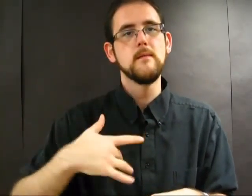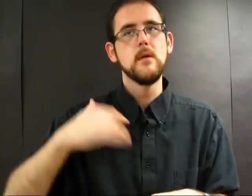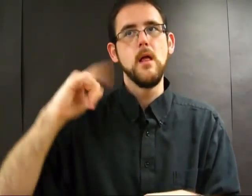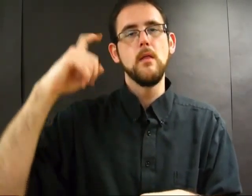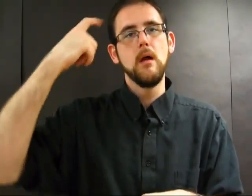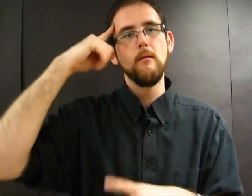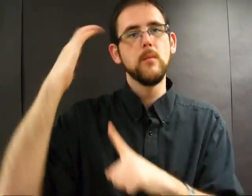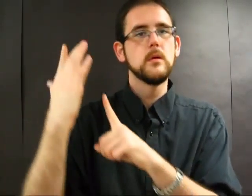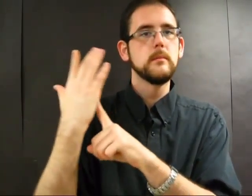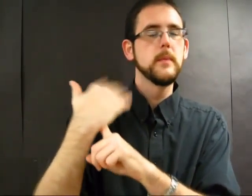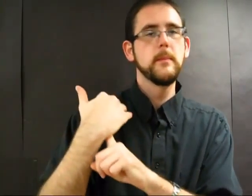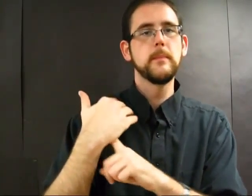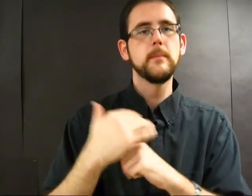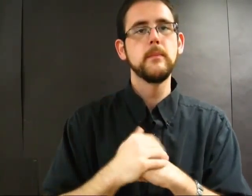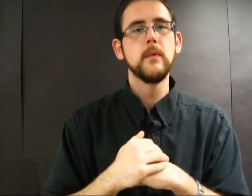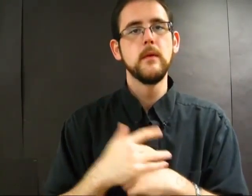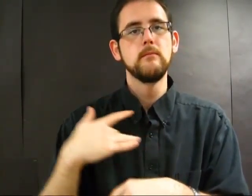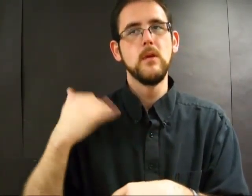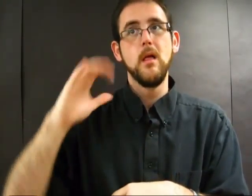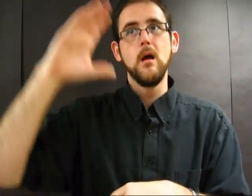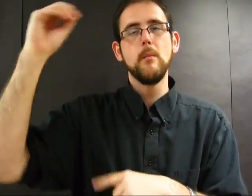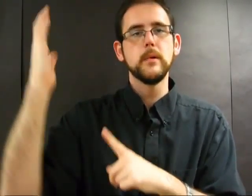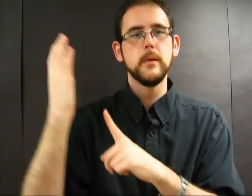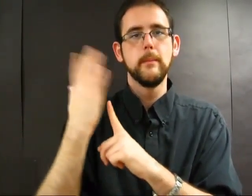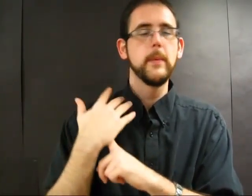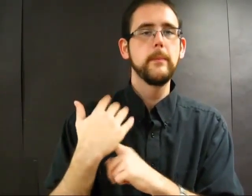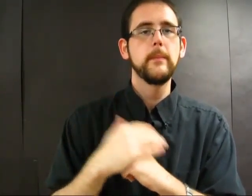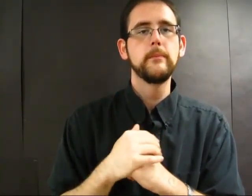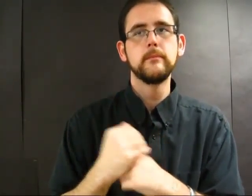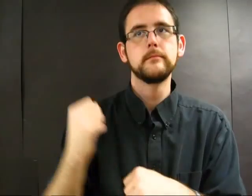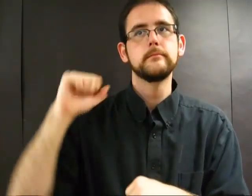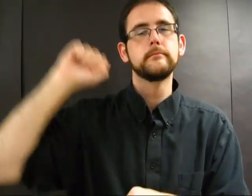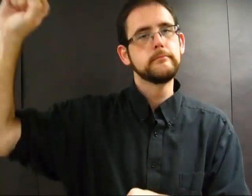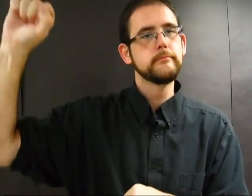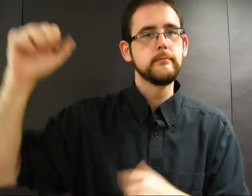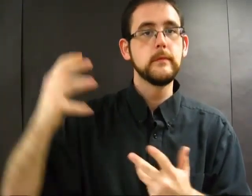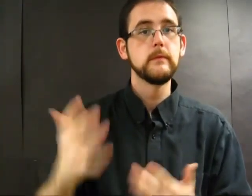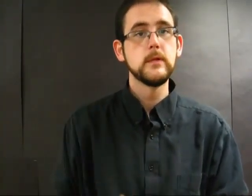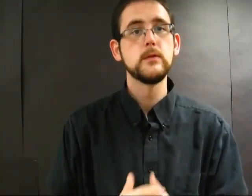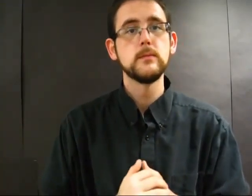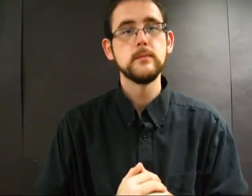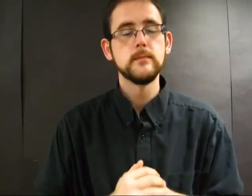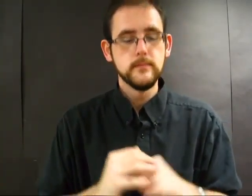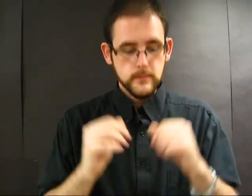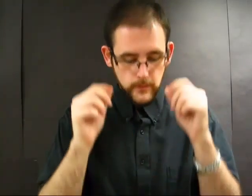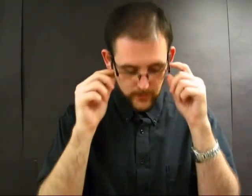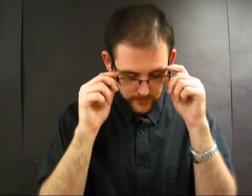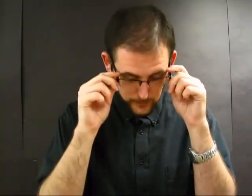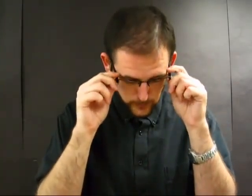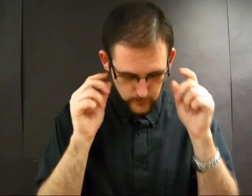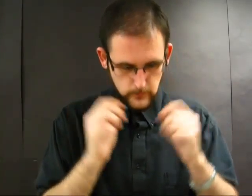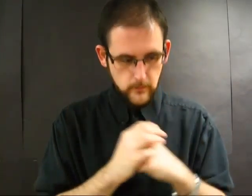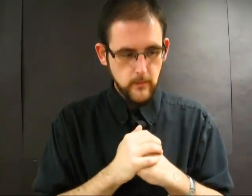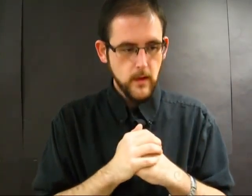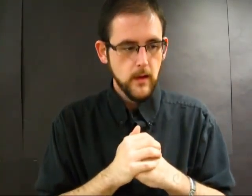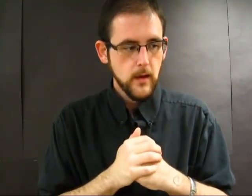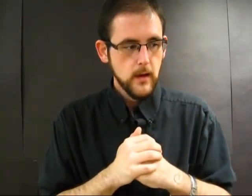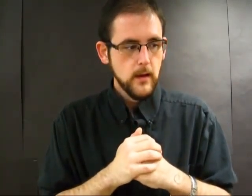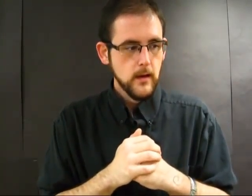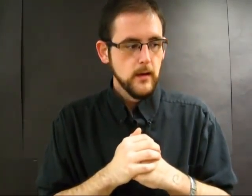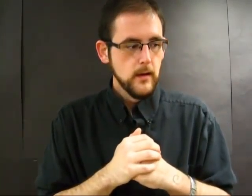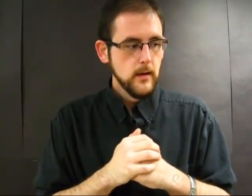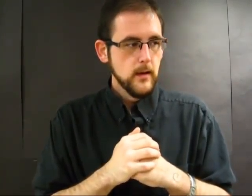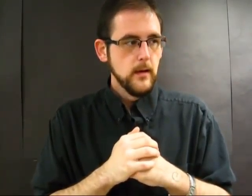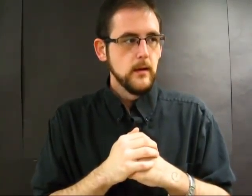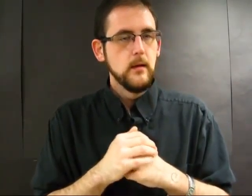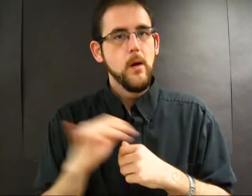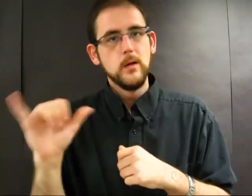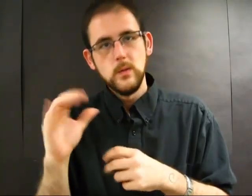government and corporations.